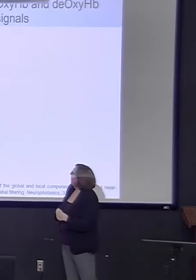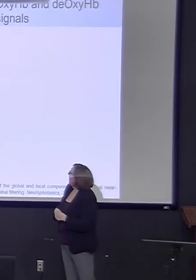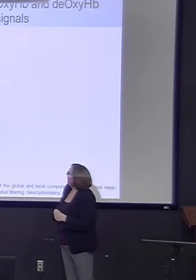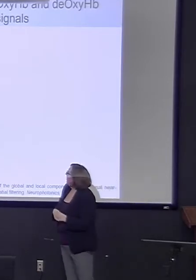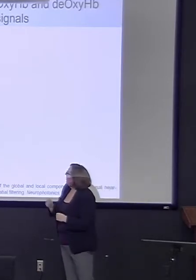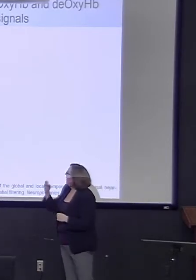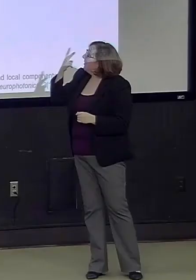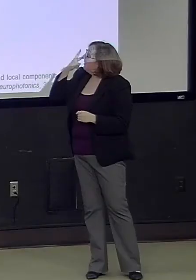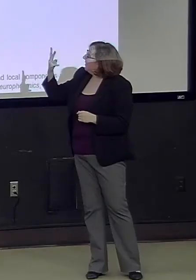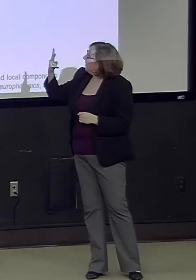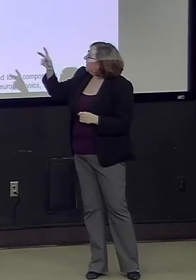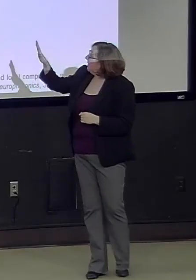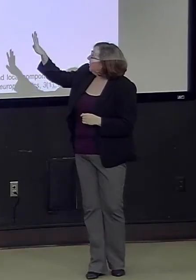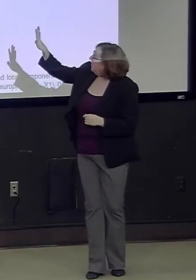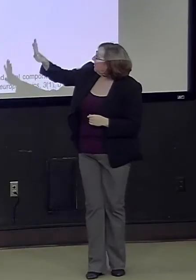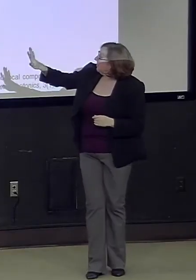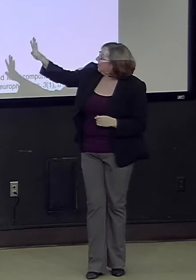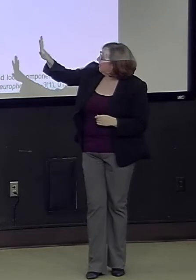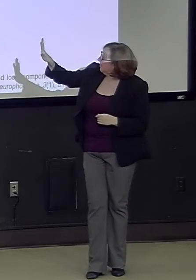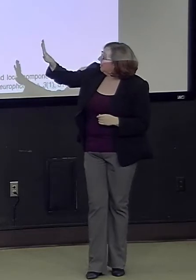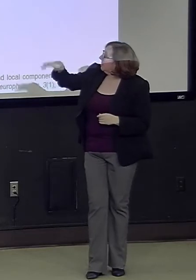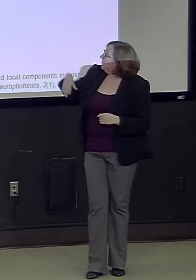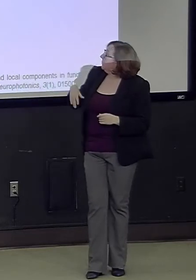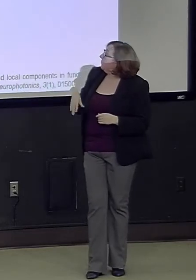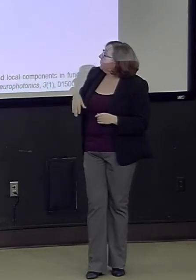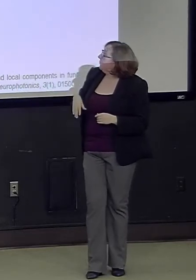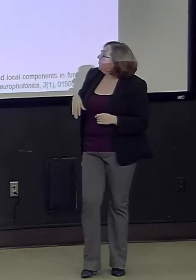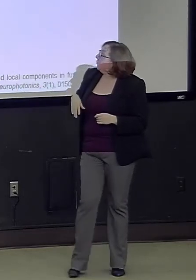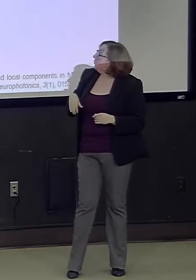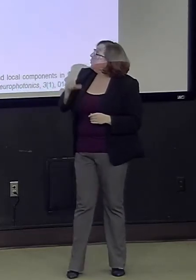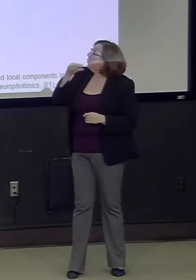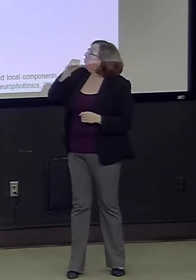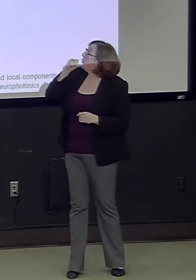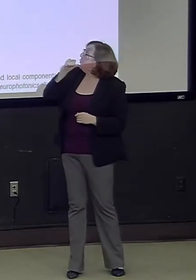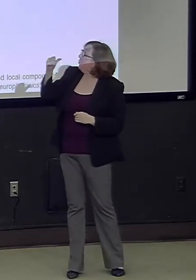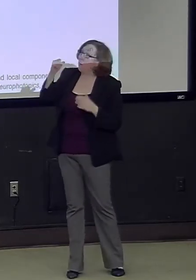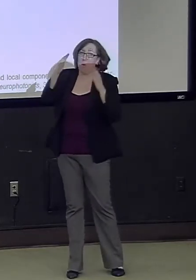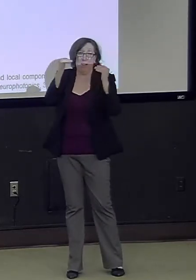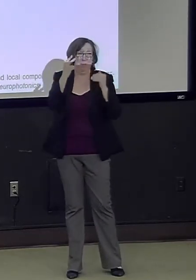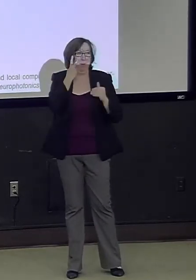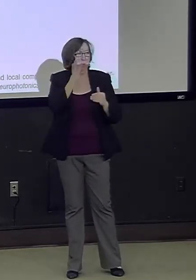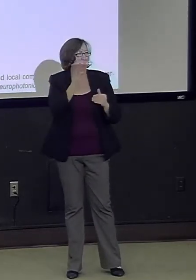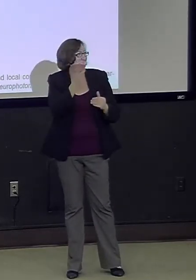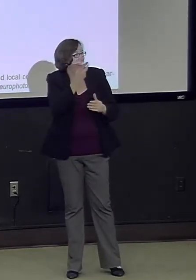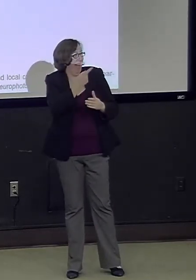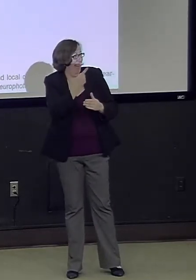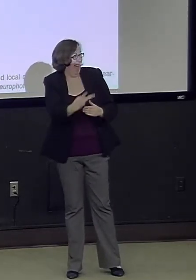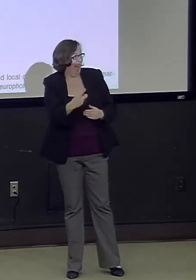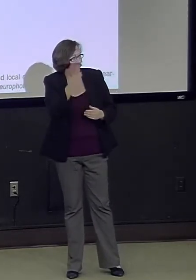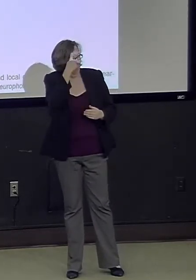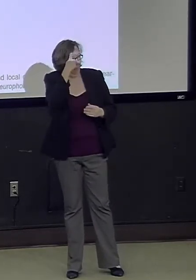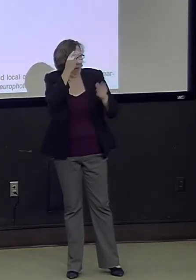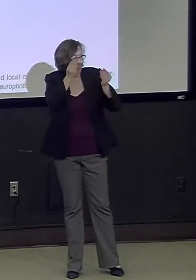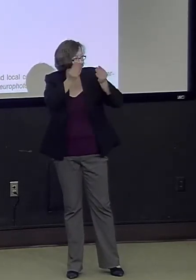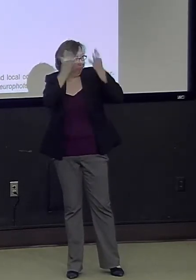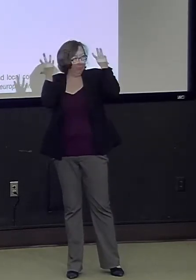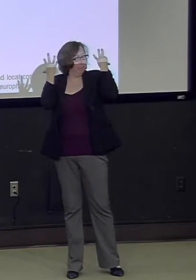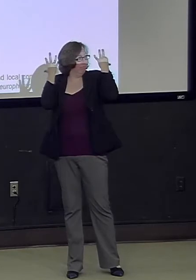this is the area that you expect to see. You don't expect to see half the brain lit up as you do there. Why is that so?